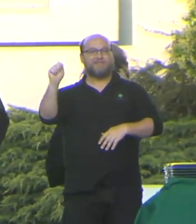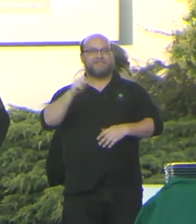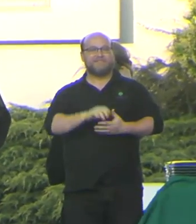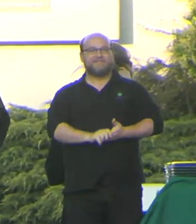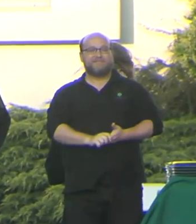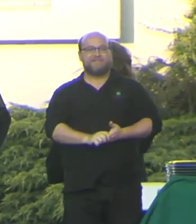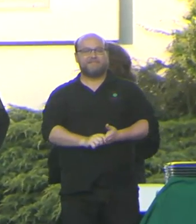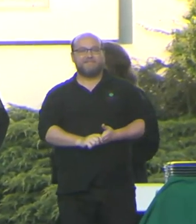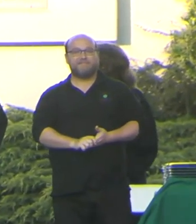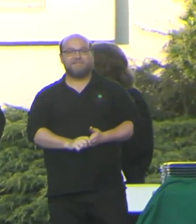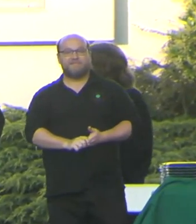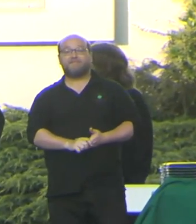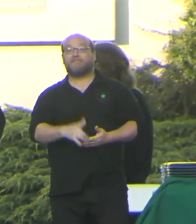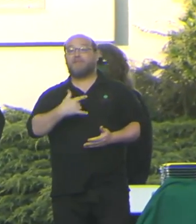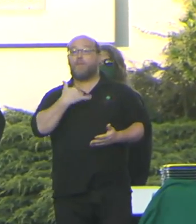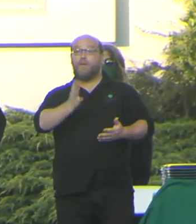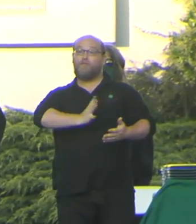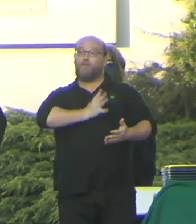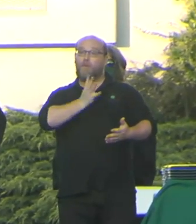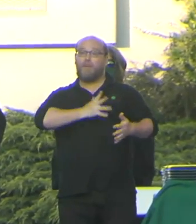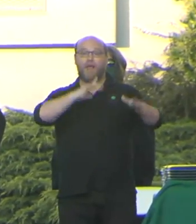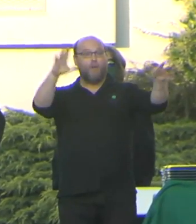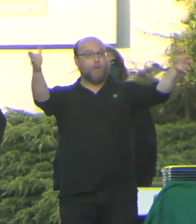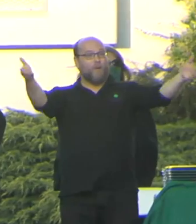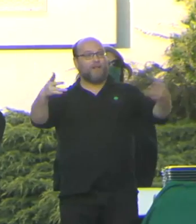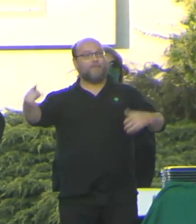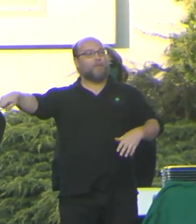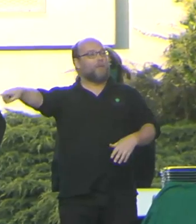And I want to formally welcome you to the graduation